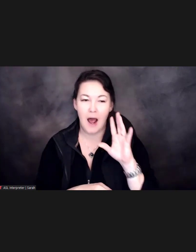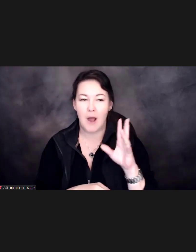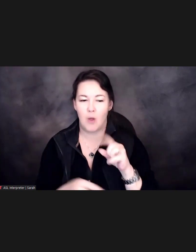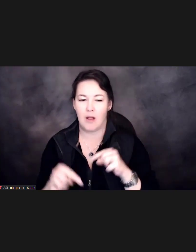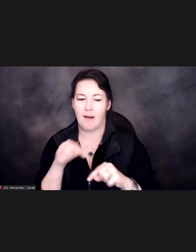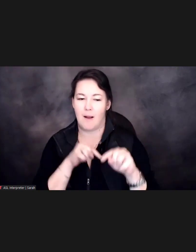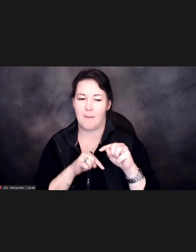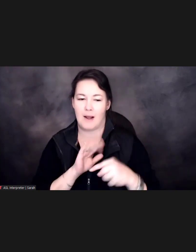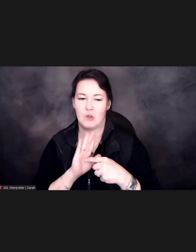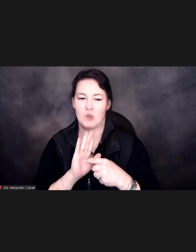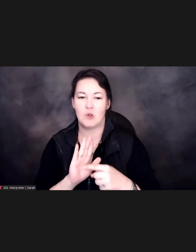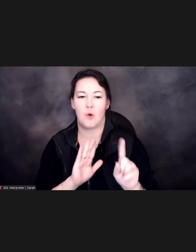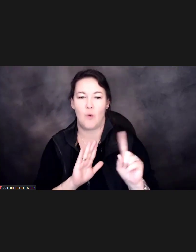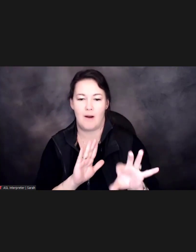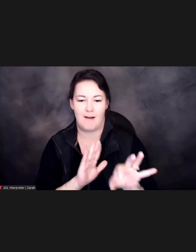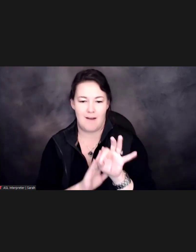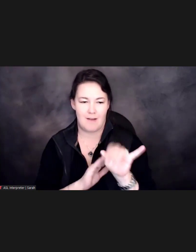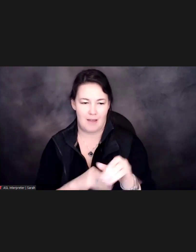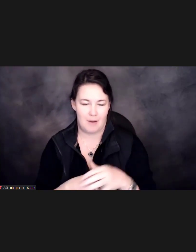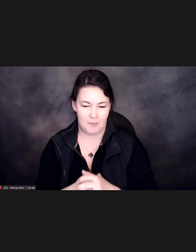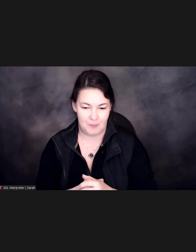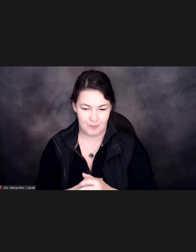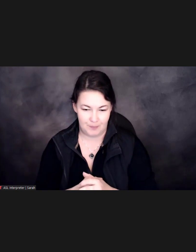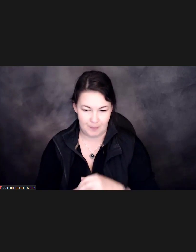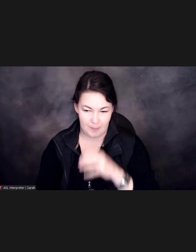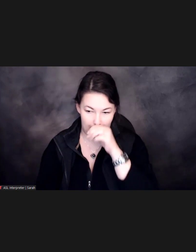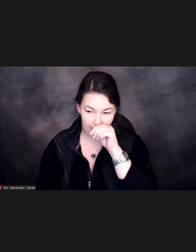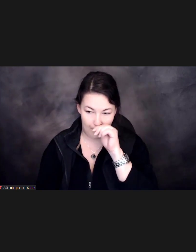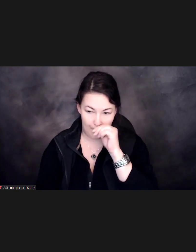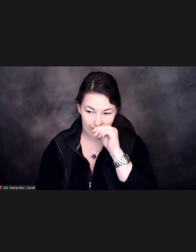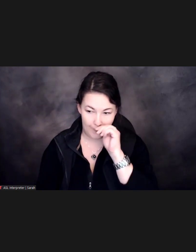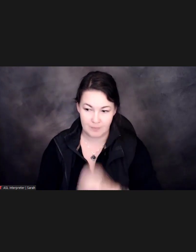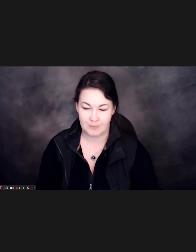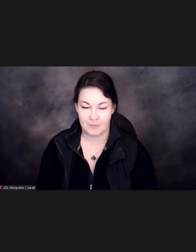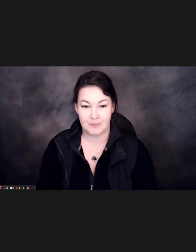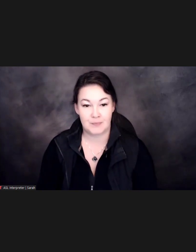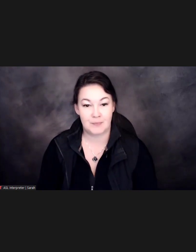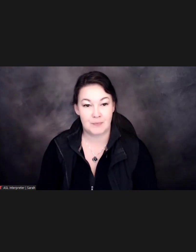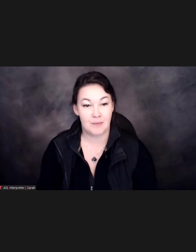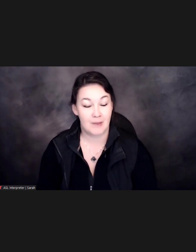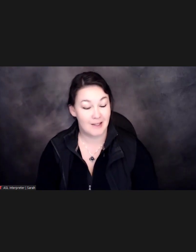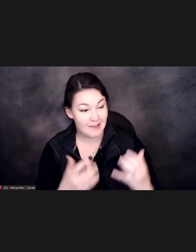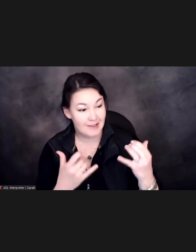where you'll find that.